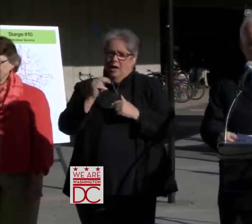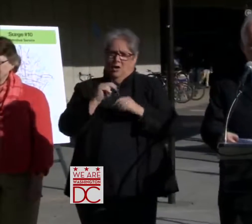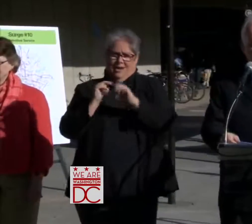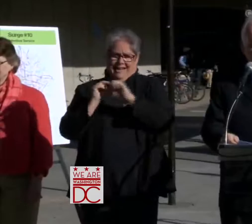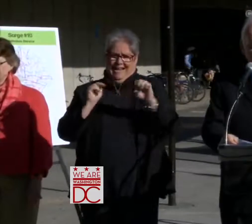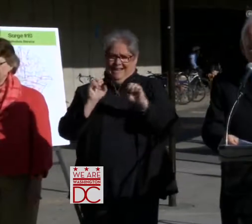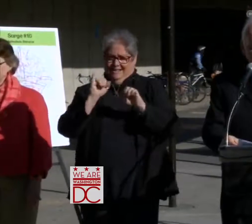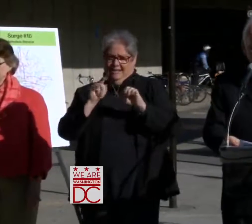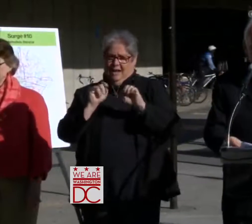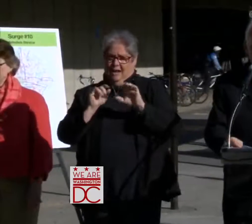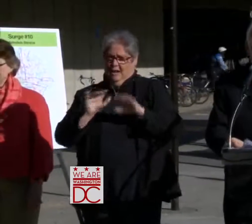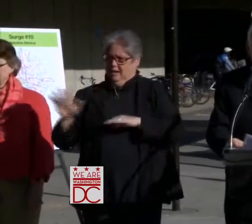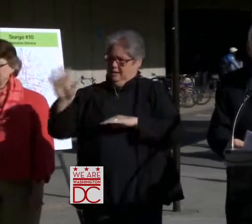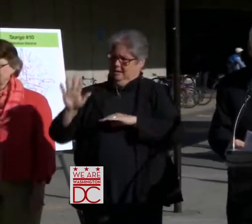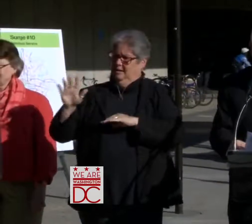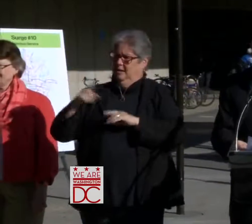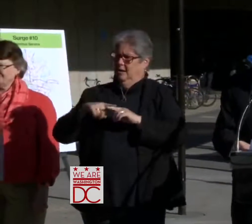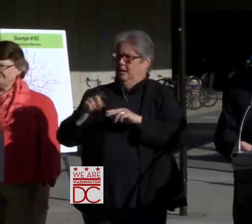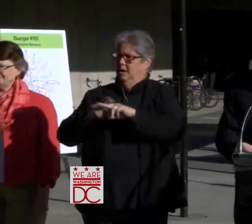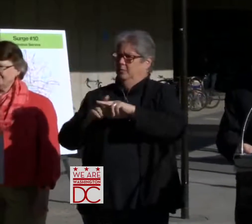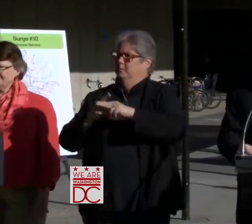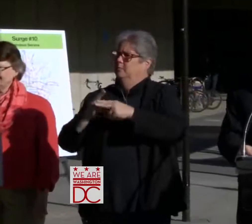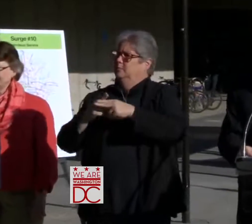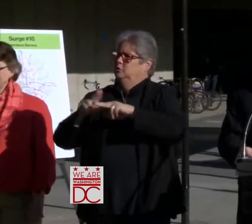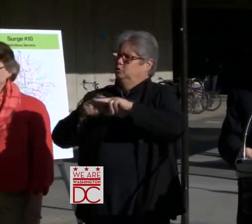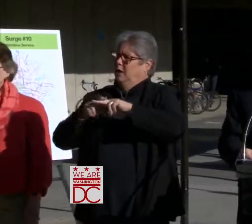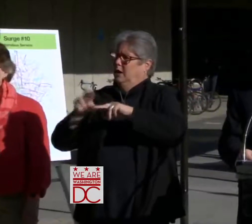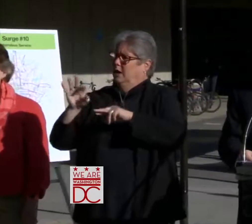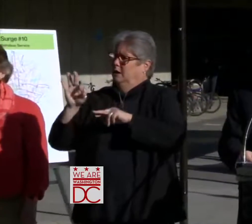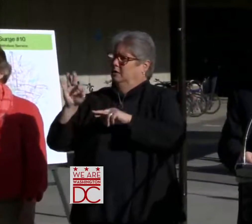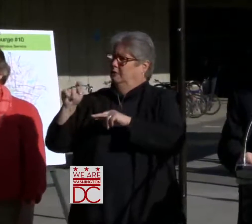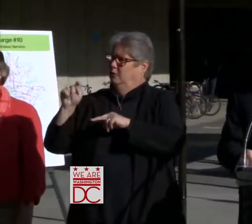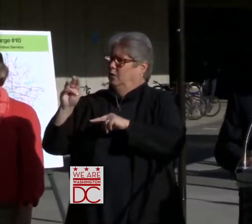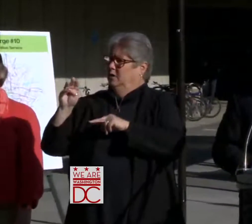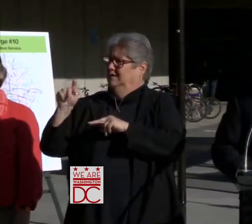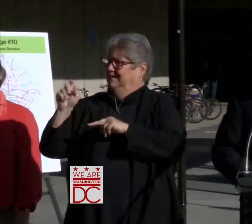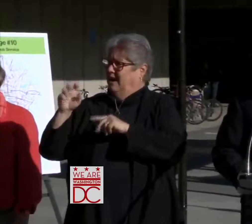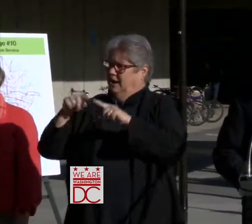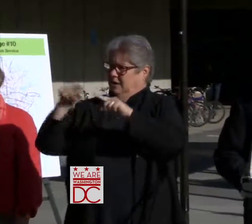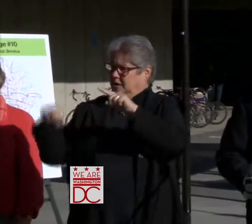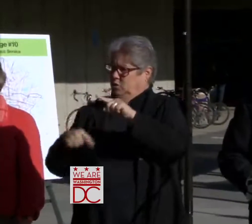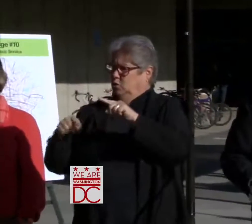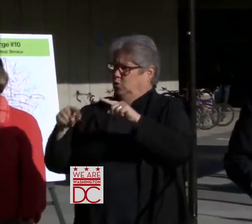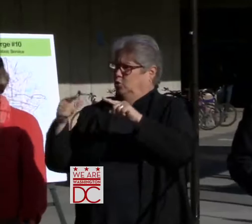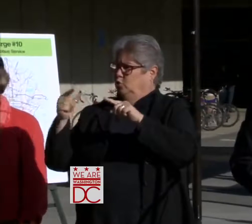OF THE RED LINE TRAINS WILL RUN BETWEEN GLENMONT AND FORT TOTTEN EVERY TEN MINUTES DURING THE RUSH PERIOD.